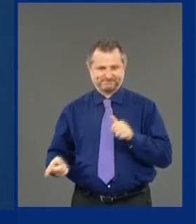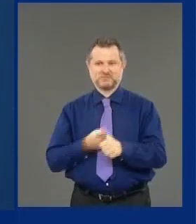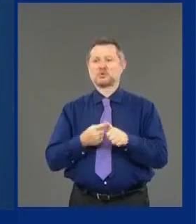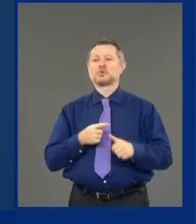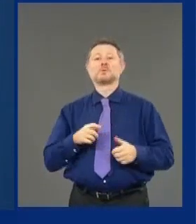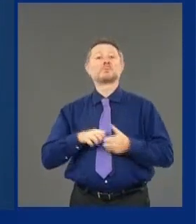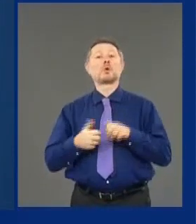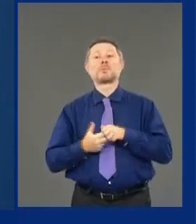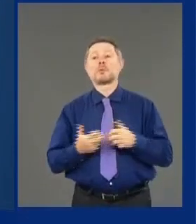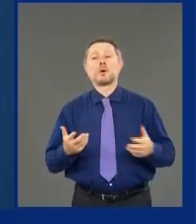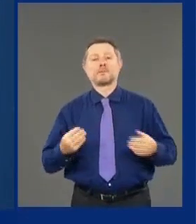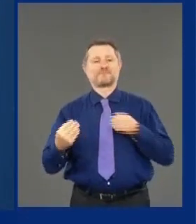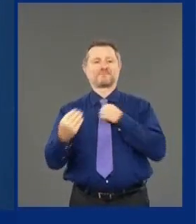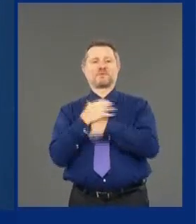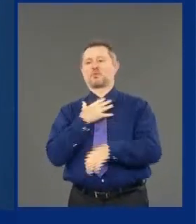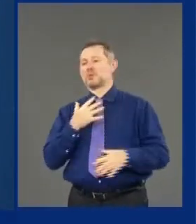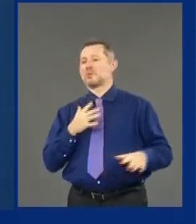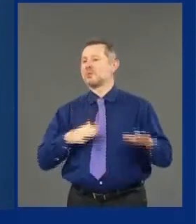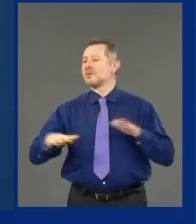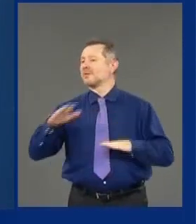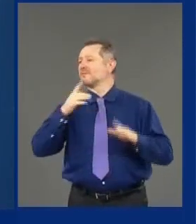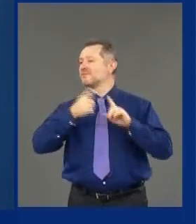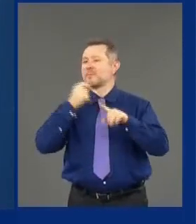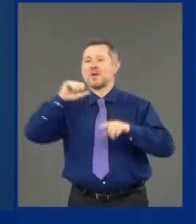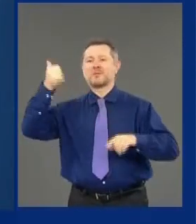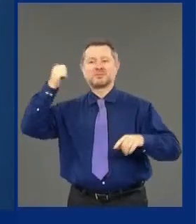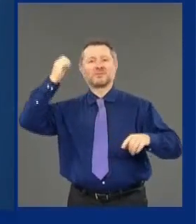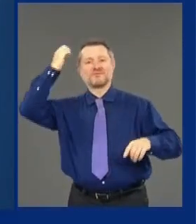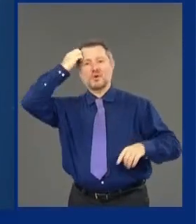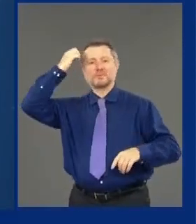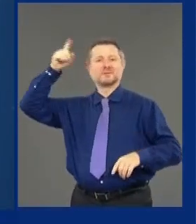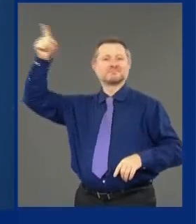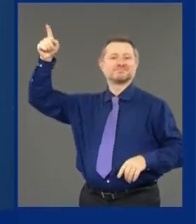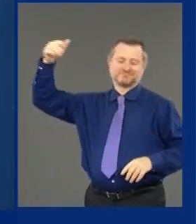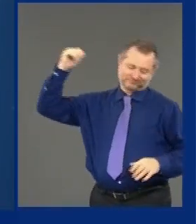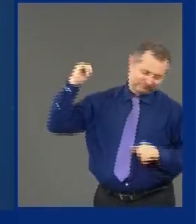QUARANTINED. CHANCES ARE THAT PEOPLE FROM THOSE 16 STATES WILL MAKE THEIR WAY HERE.